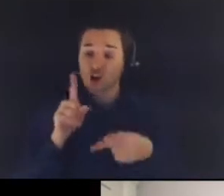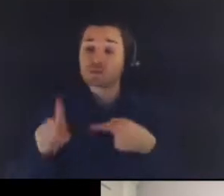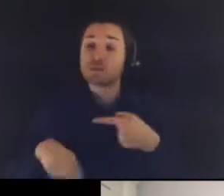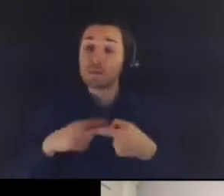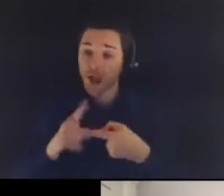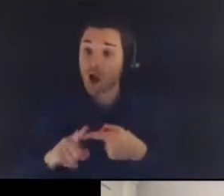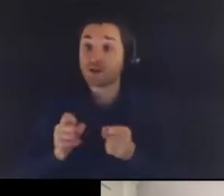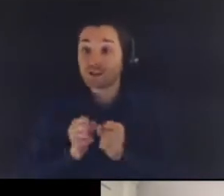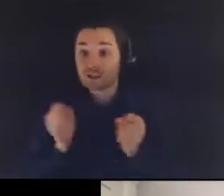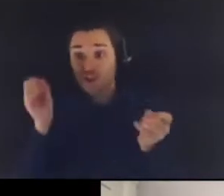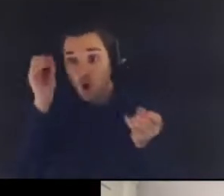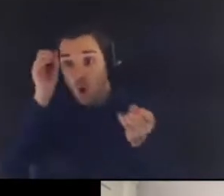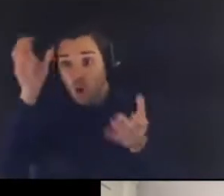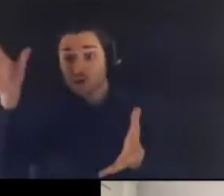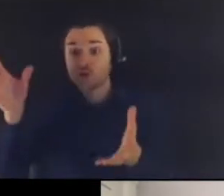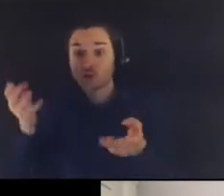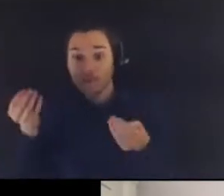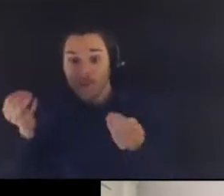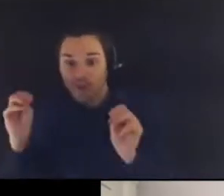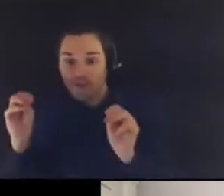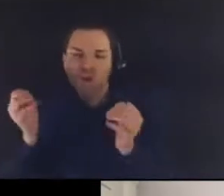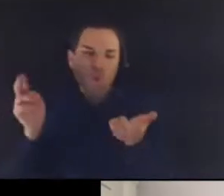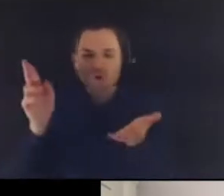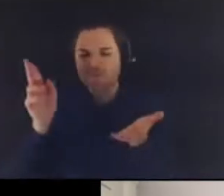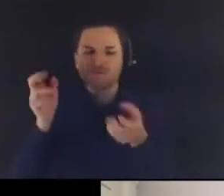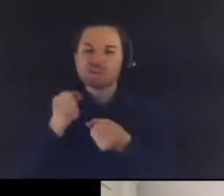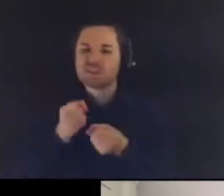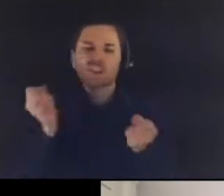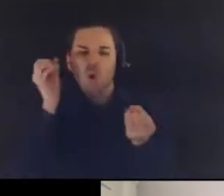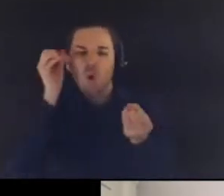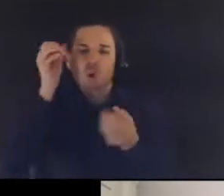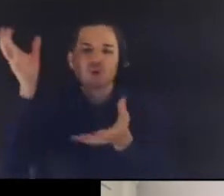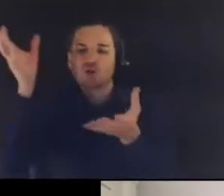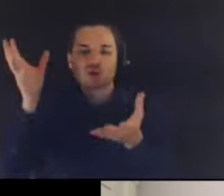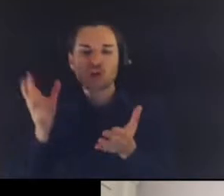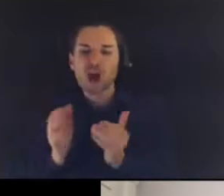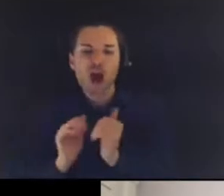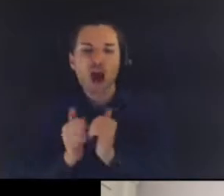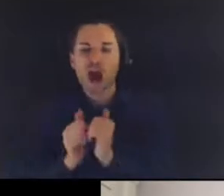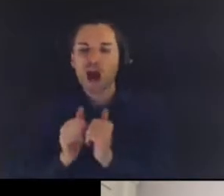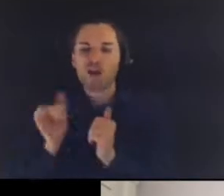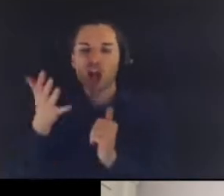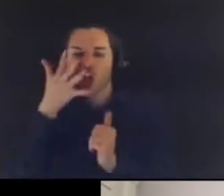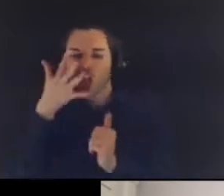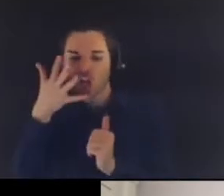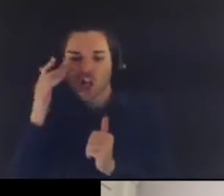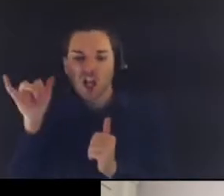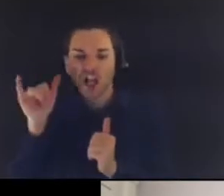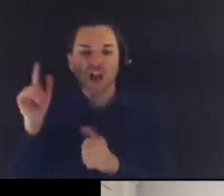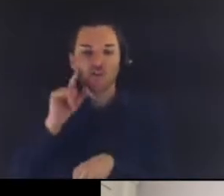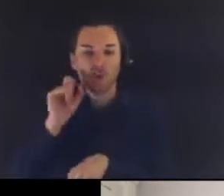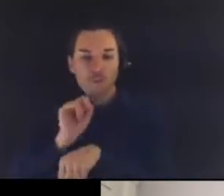the disclosure, how it might look like in employment and educational situations. Now